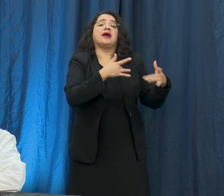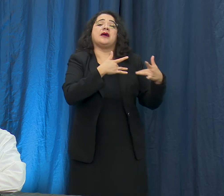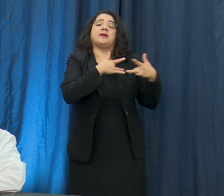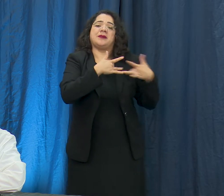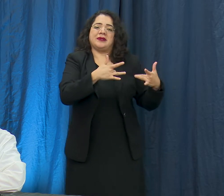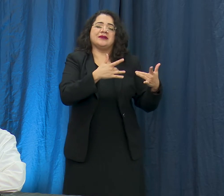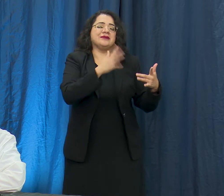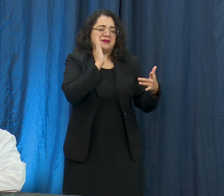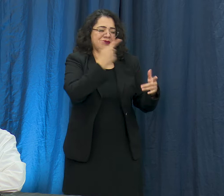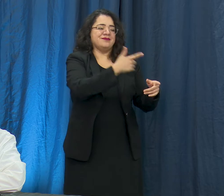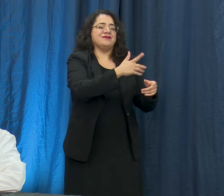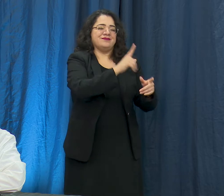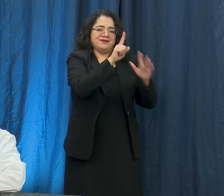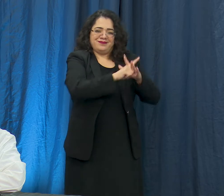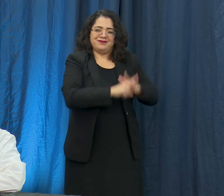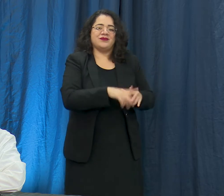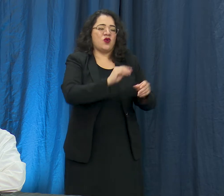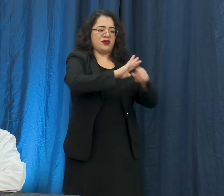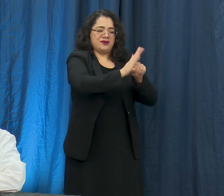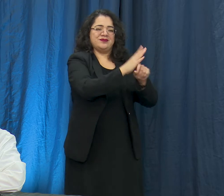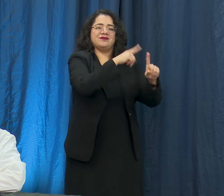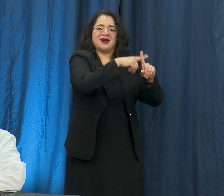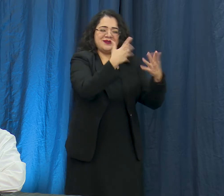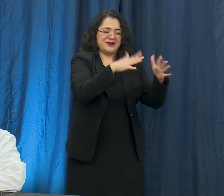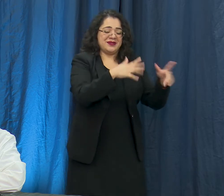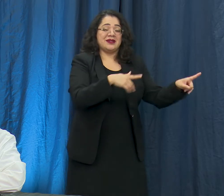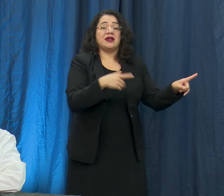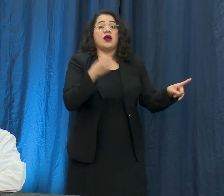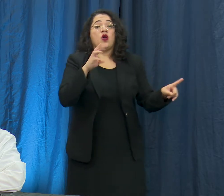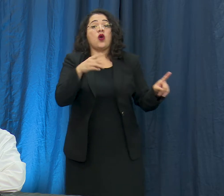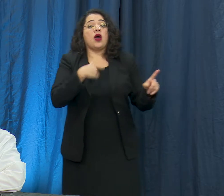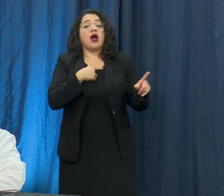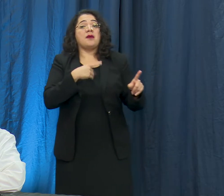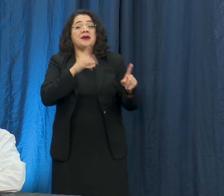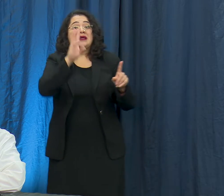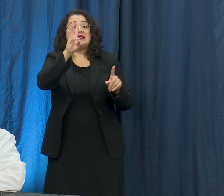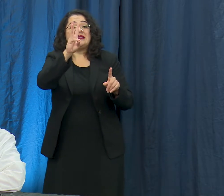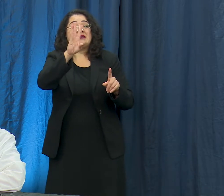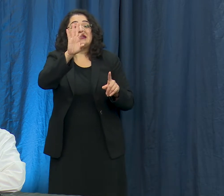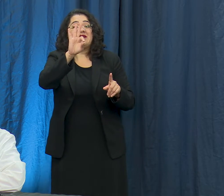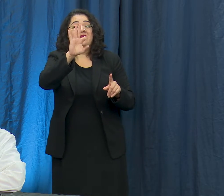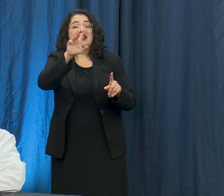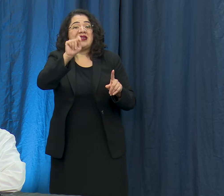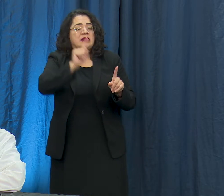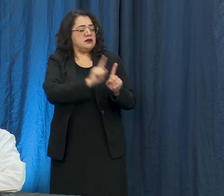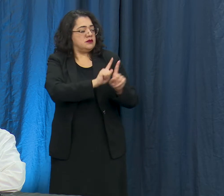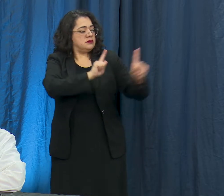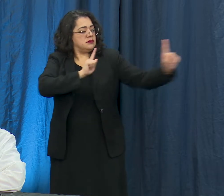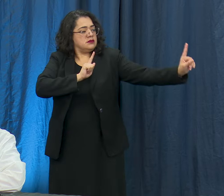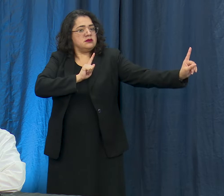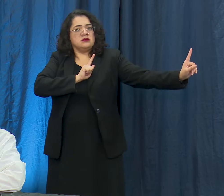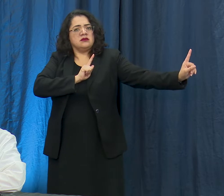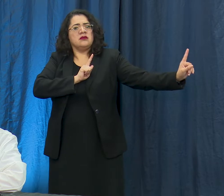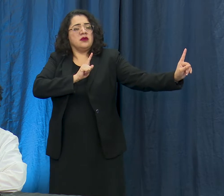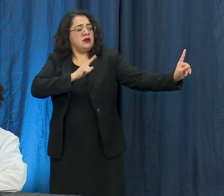or you are within 6 feet of someone for more than 10 minutes of someone who